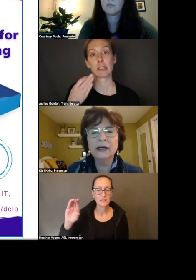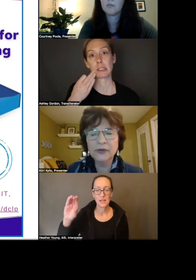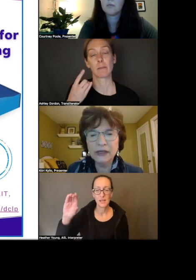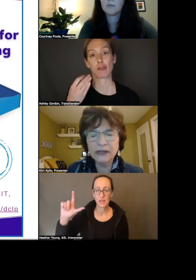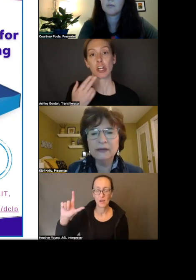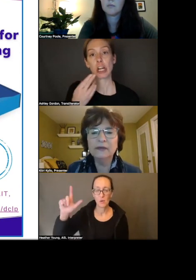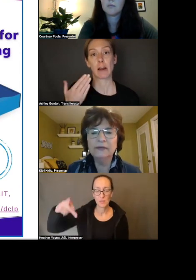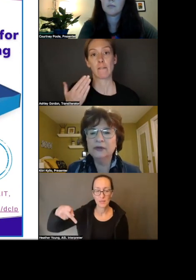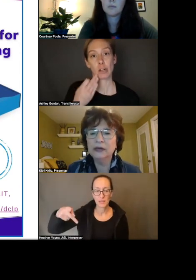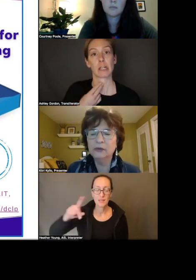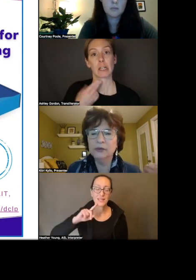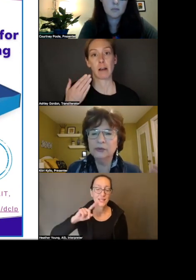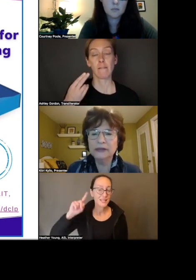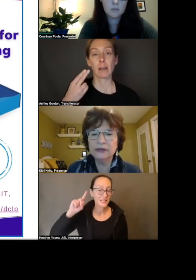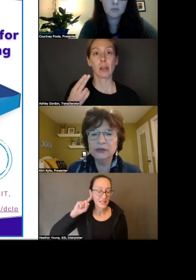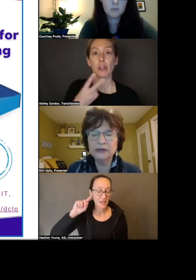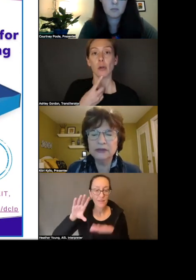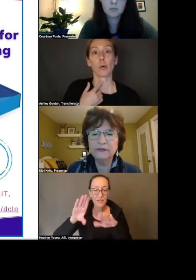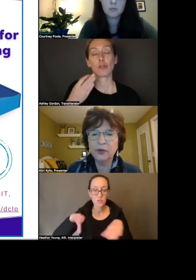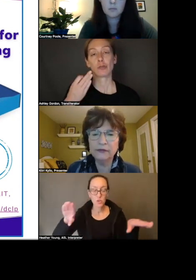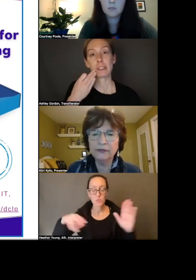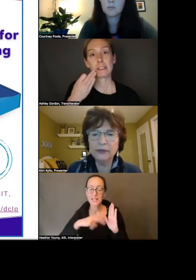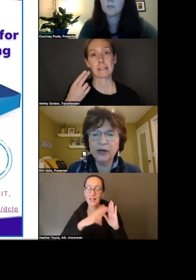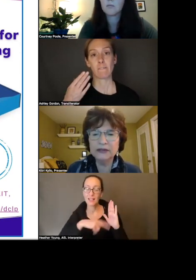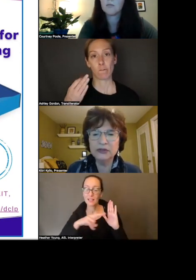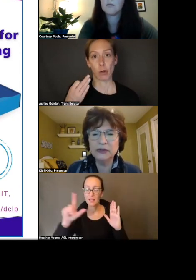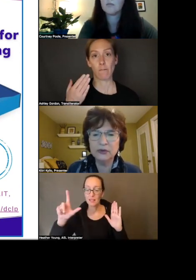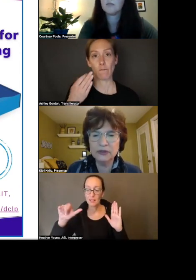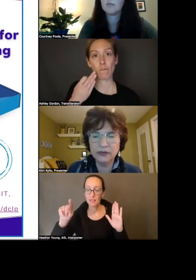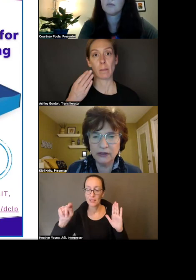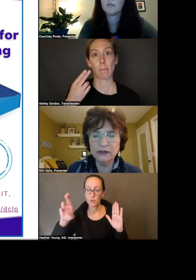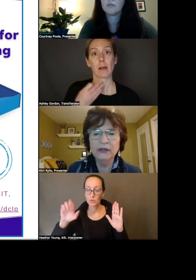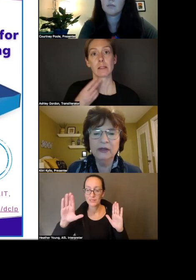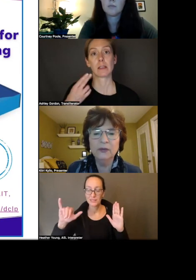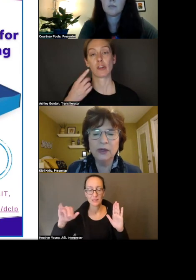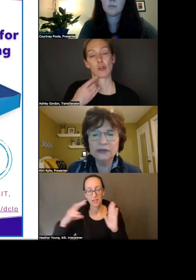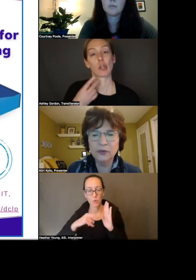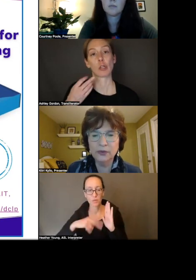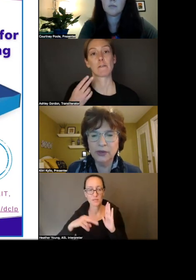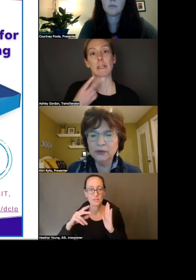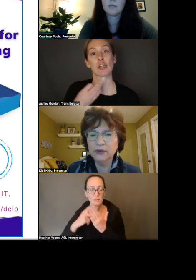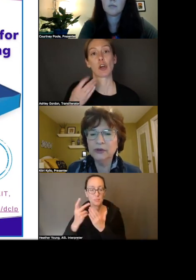a free kit that you receive four free boxes during the course of a year, one a quarter,